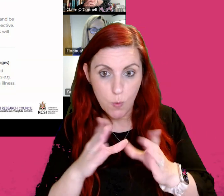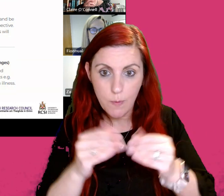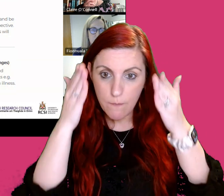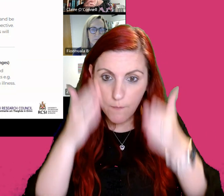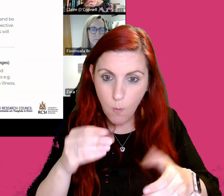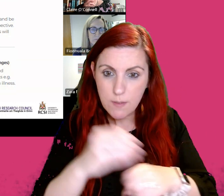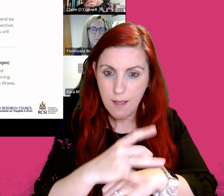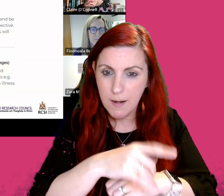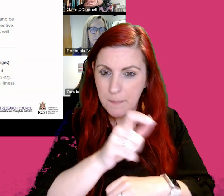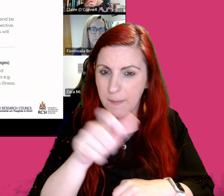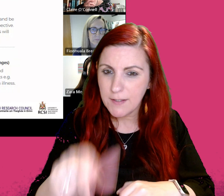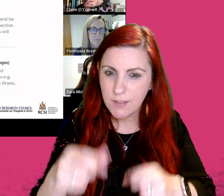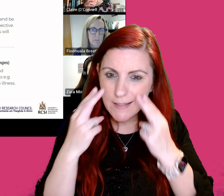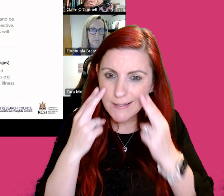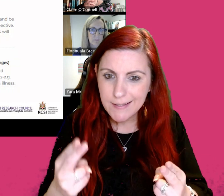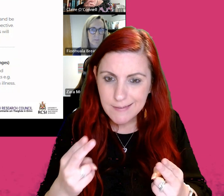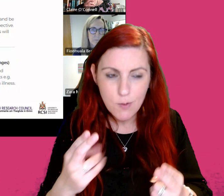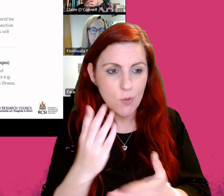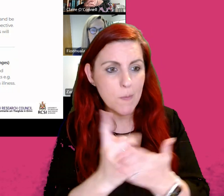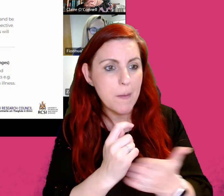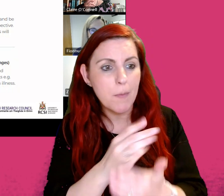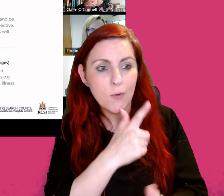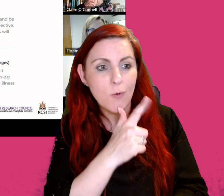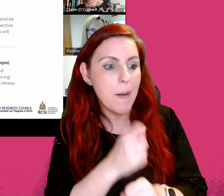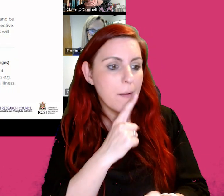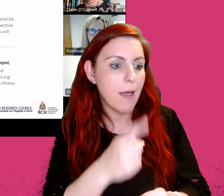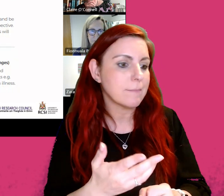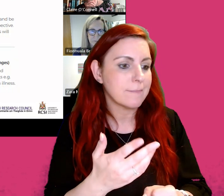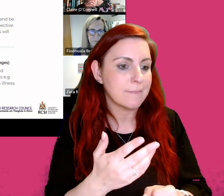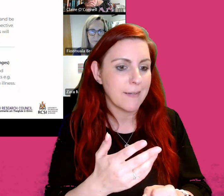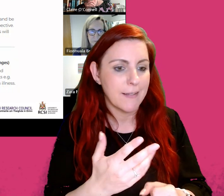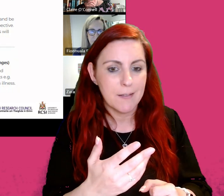now about implementation science but you know when we do patient public involvement we reduce